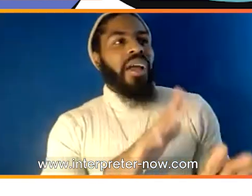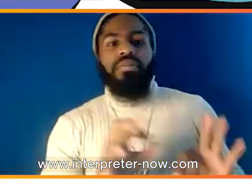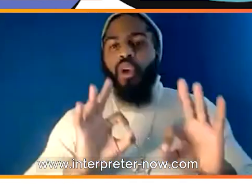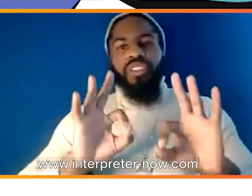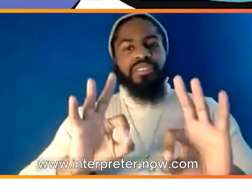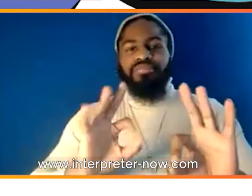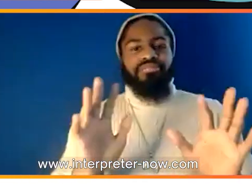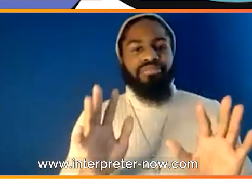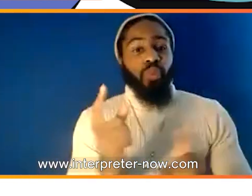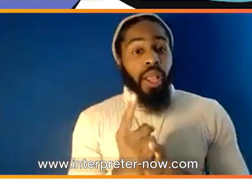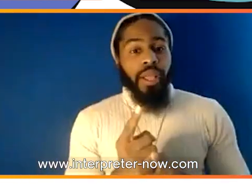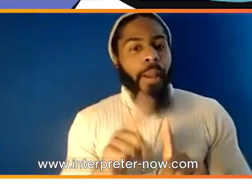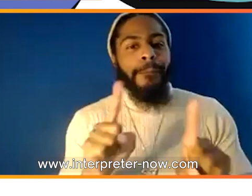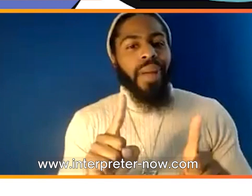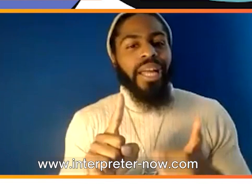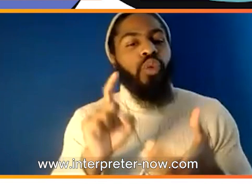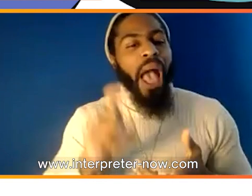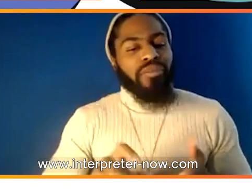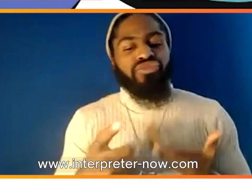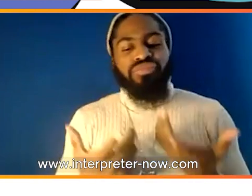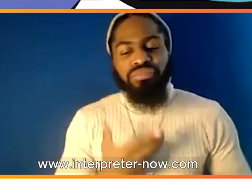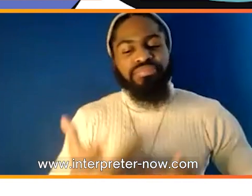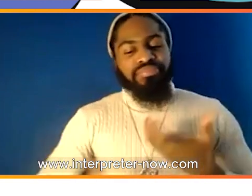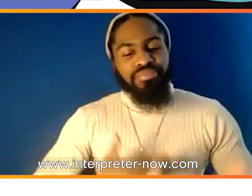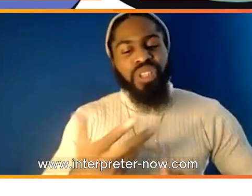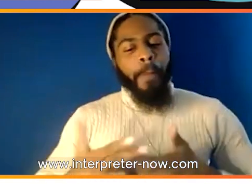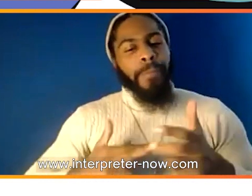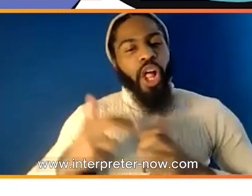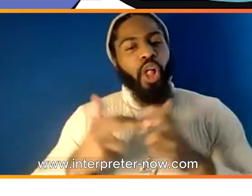speaking up at the right times and asking where the help is needed. I know I've kind